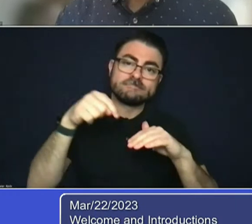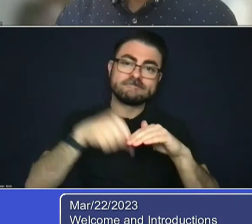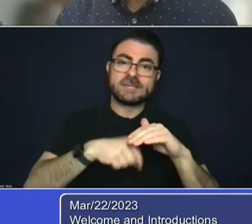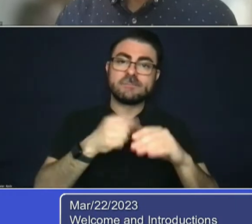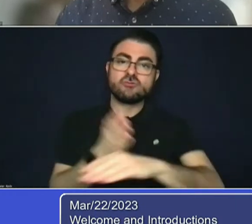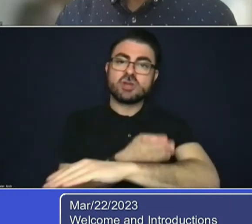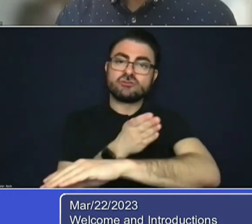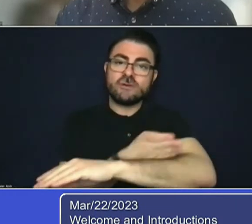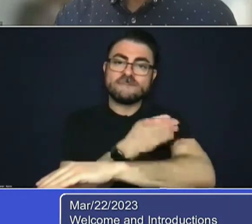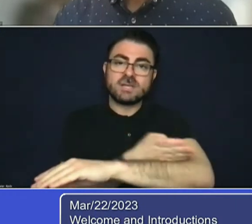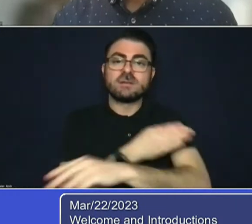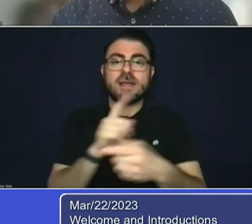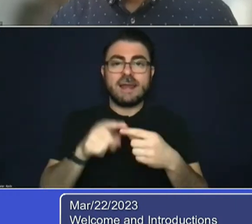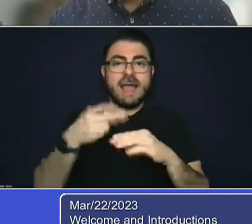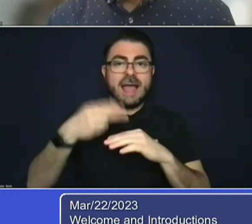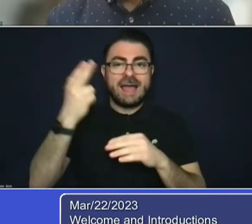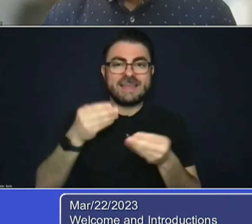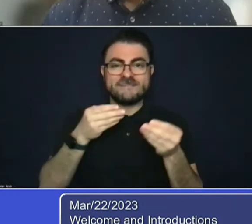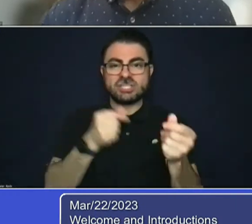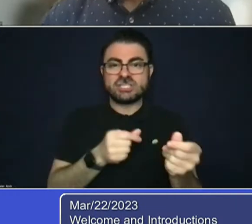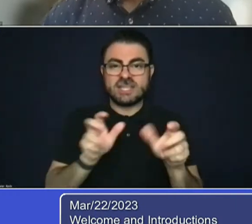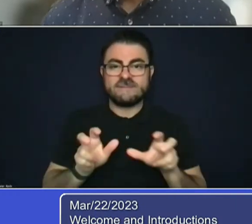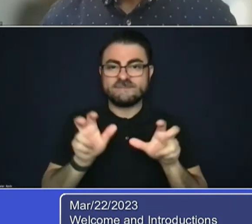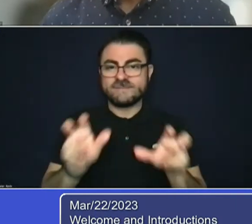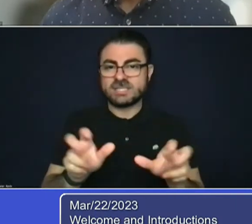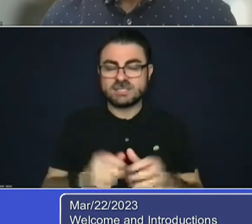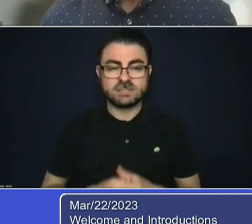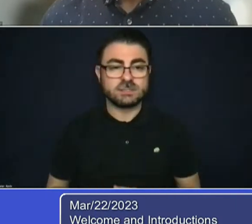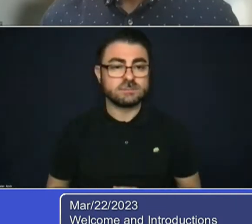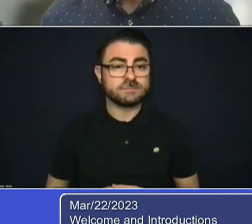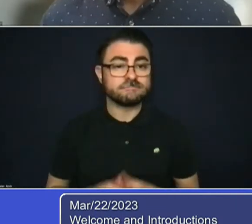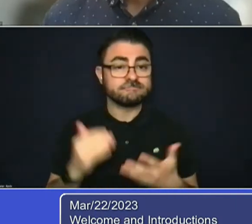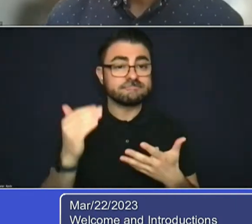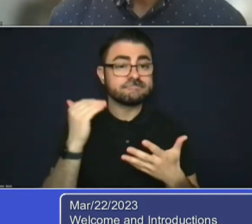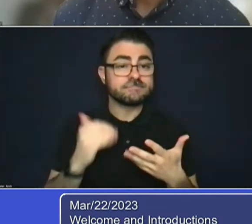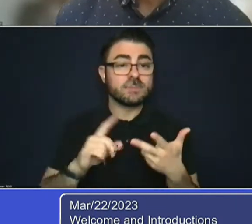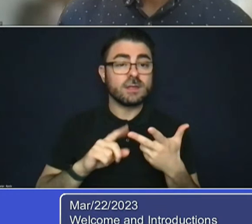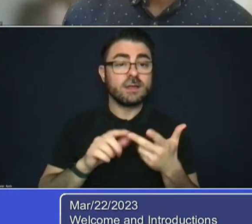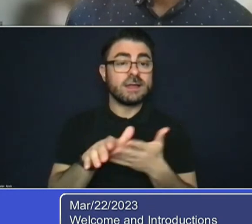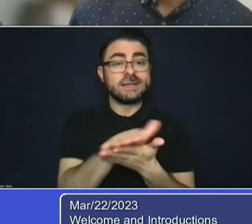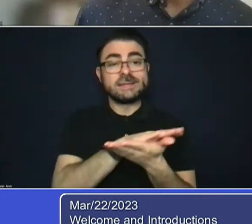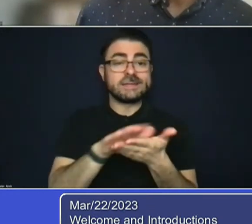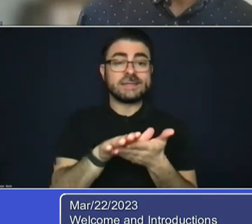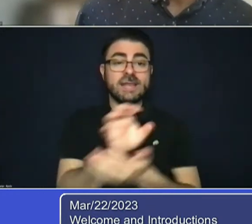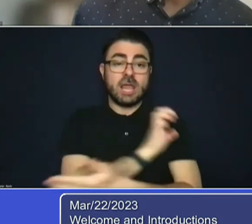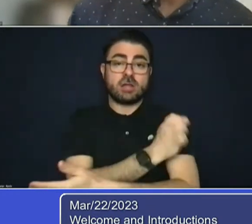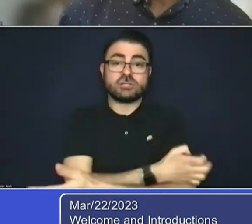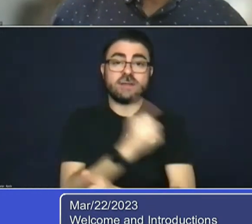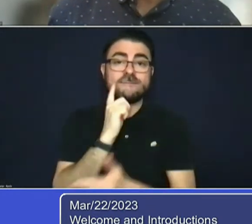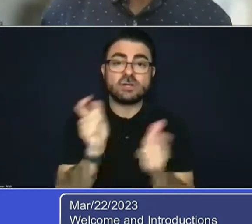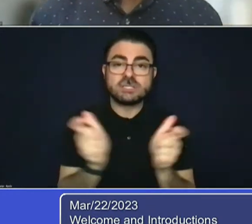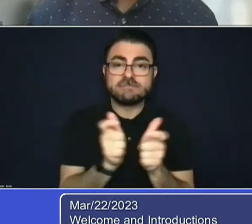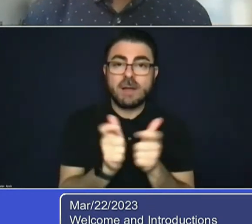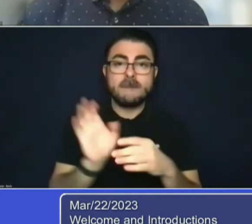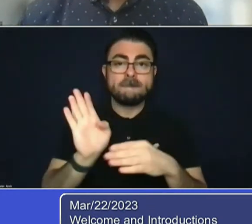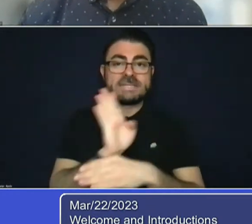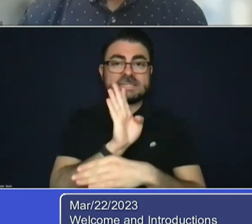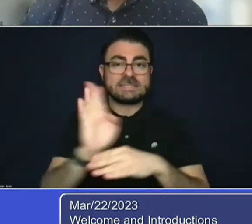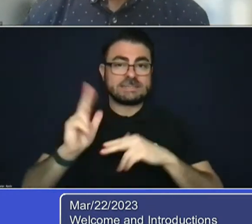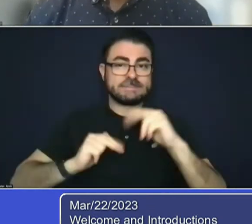RENTERS. THAT'S THE TUNE OF 140 MILLION FOR HIGH IMPACT EFFICIENCY INVESTMENTS.